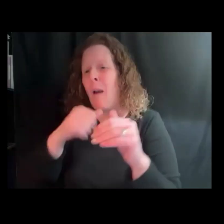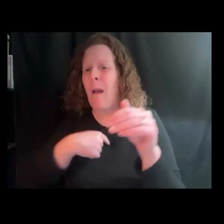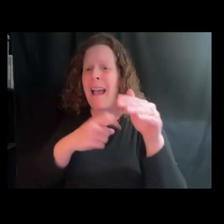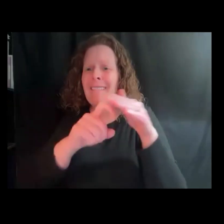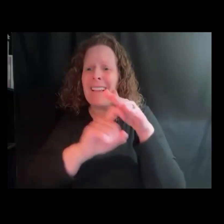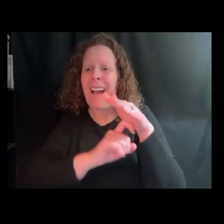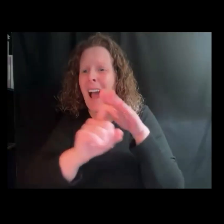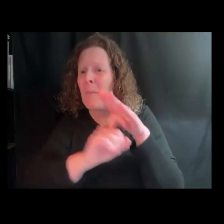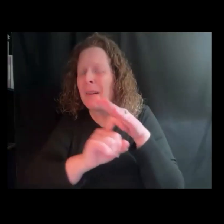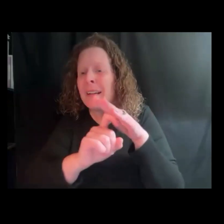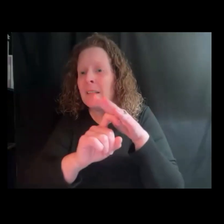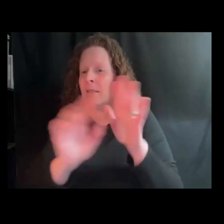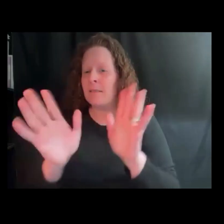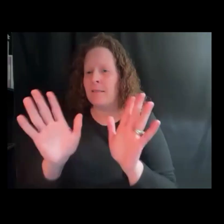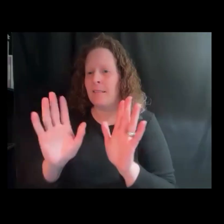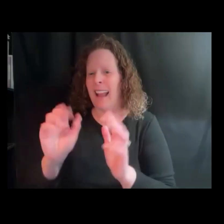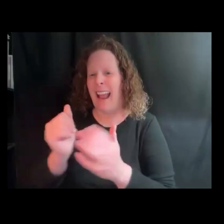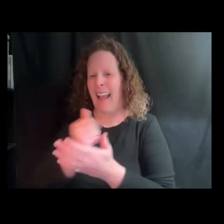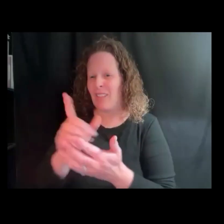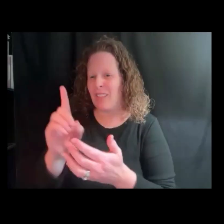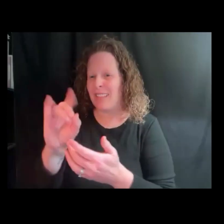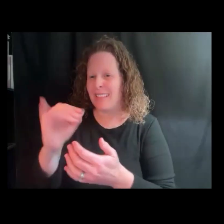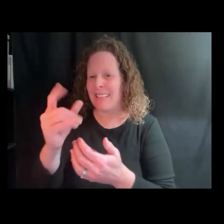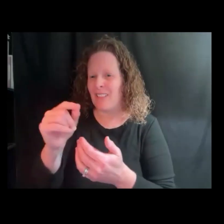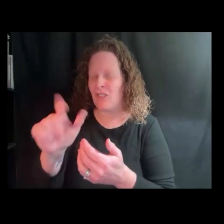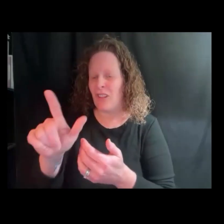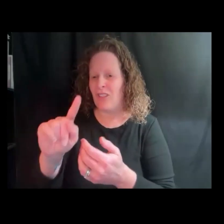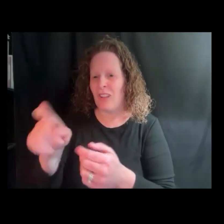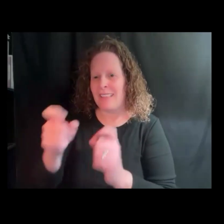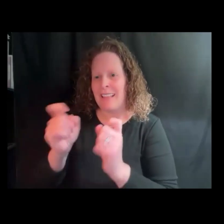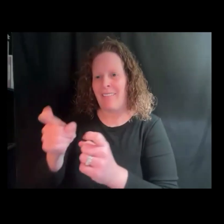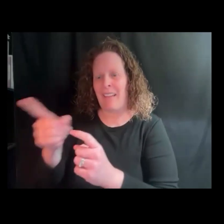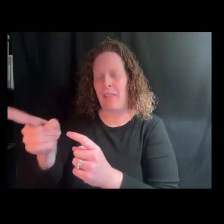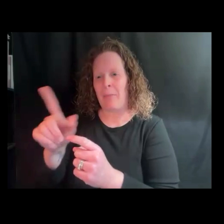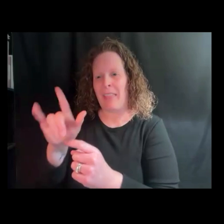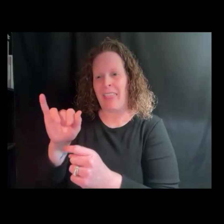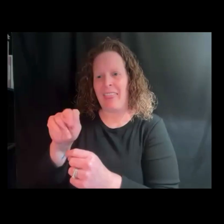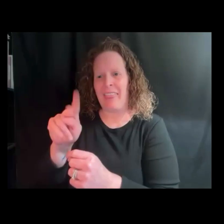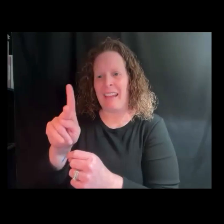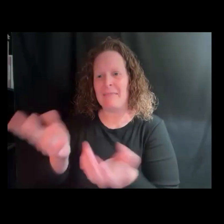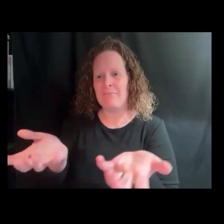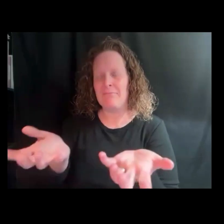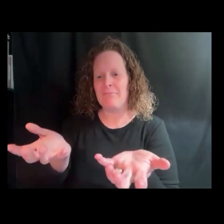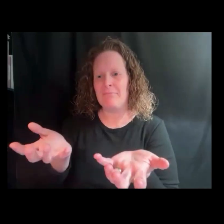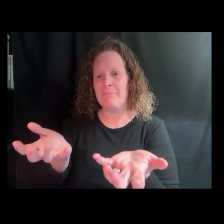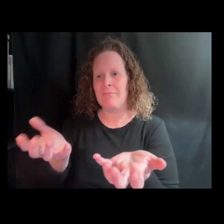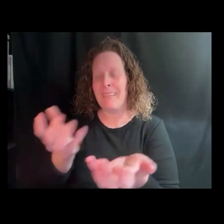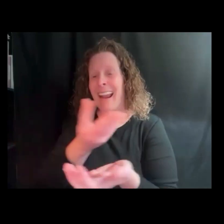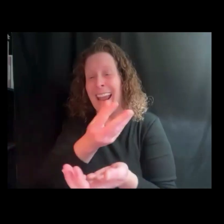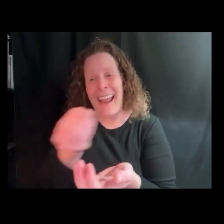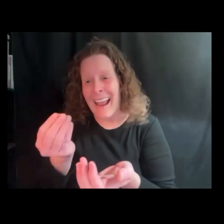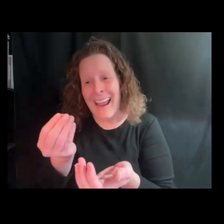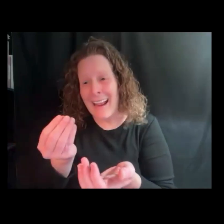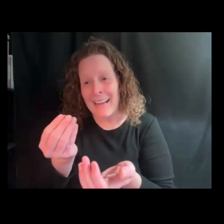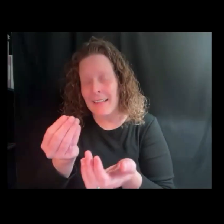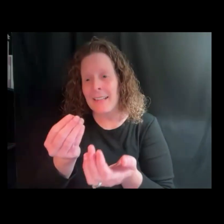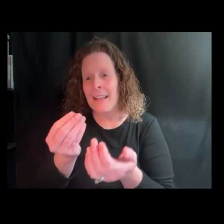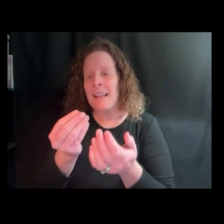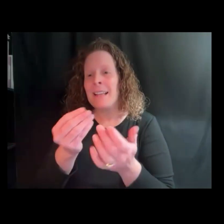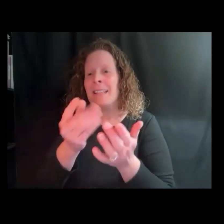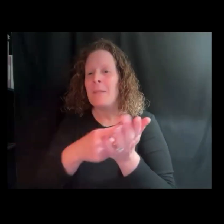so sorry I can't give you access. I'll make copies. It's like everything's digital. Just give them a password give them a link